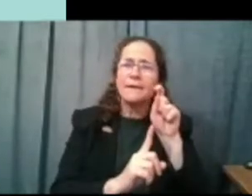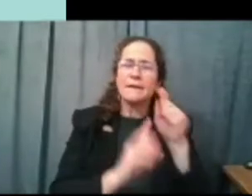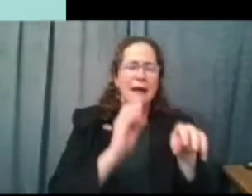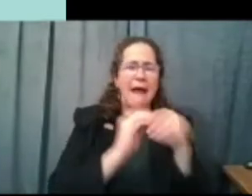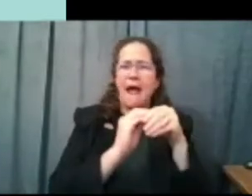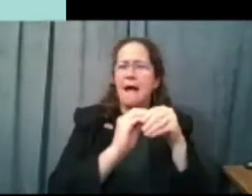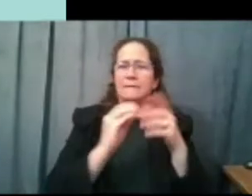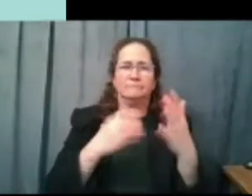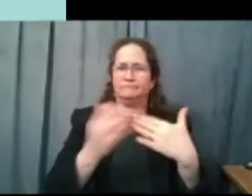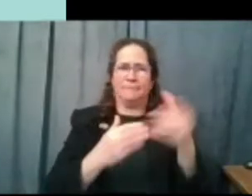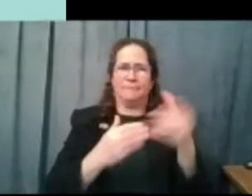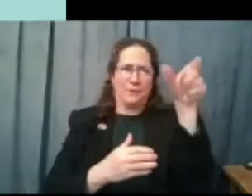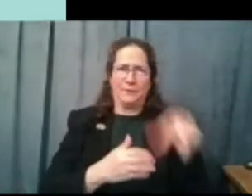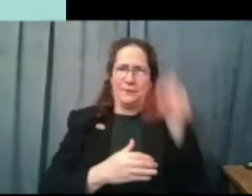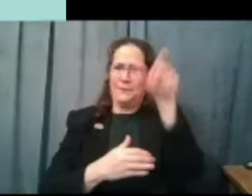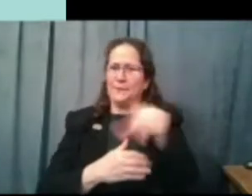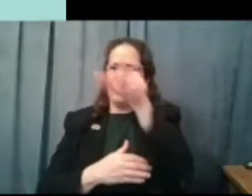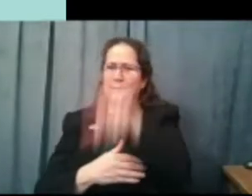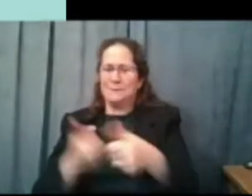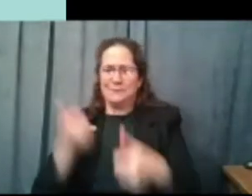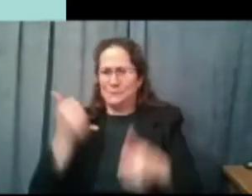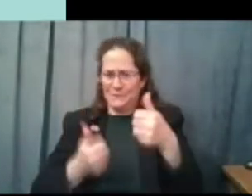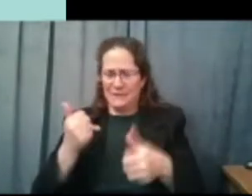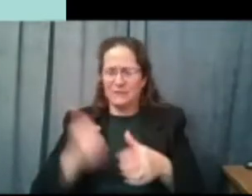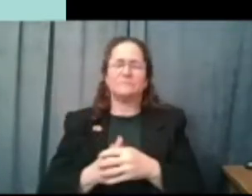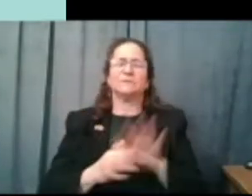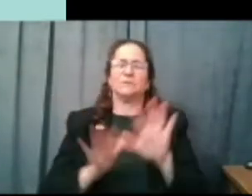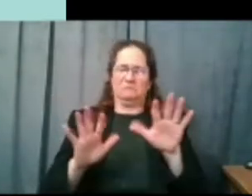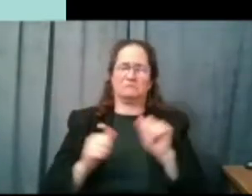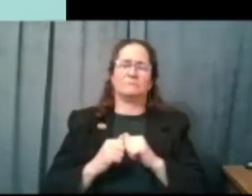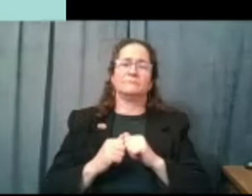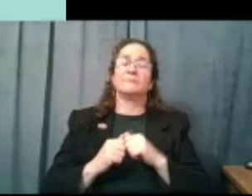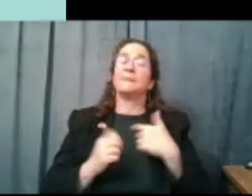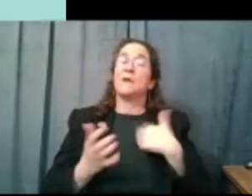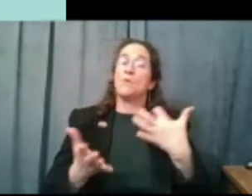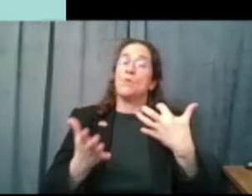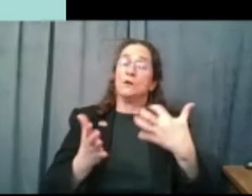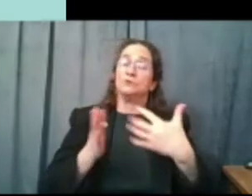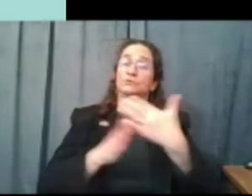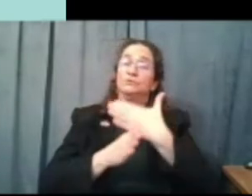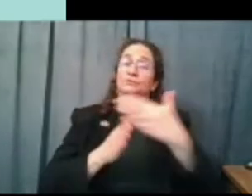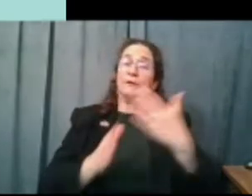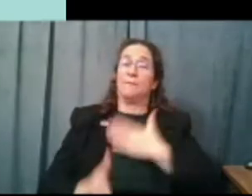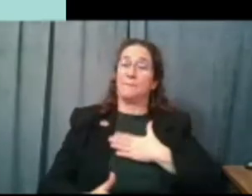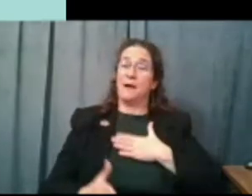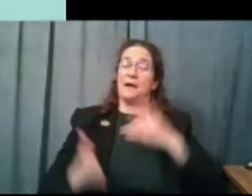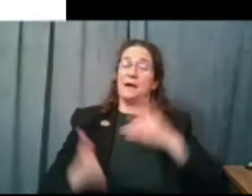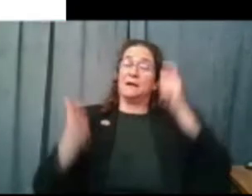So with that said, I want to share the checklist example that I created for everybody.